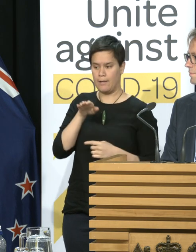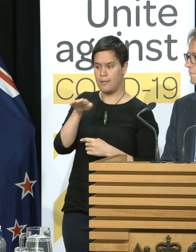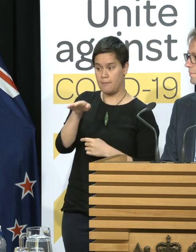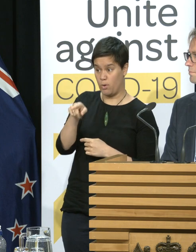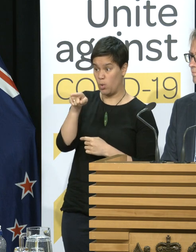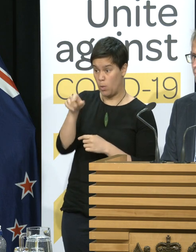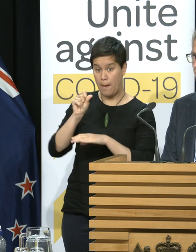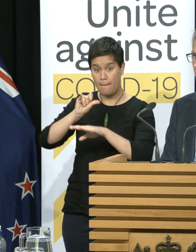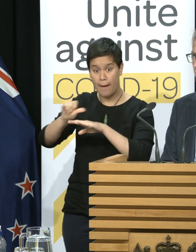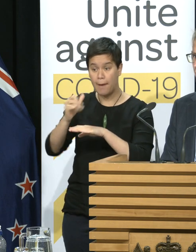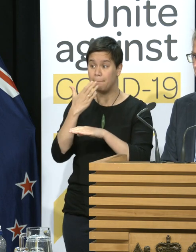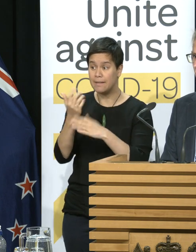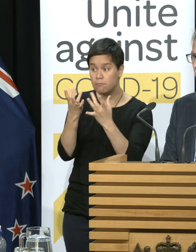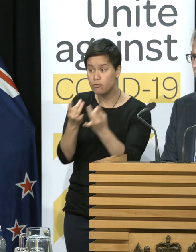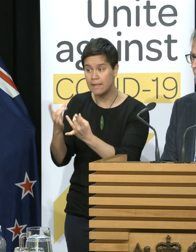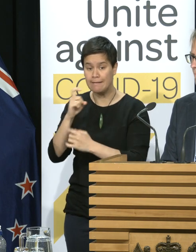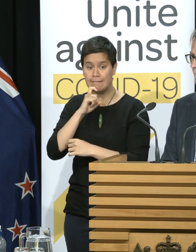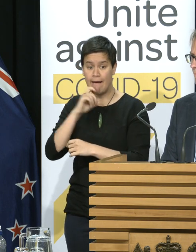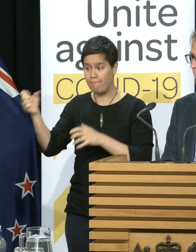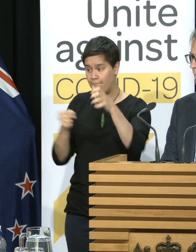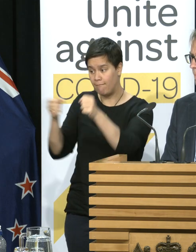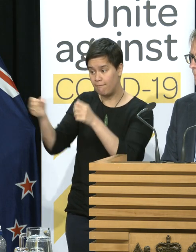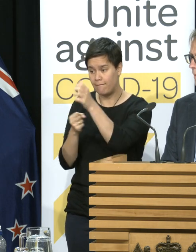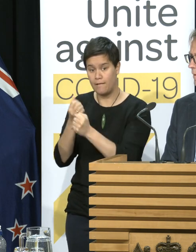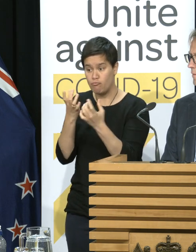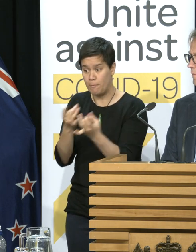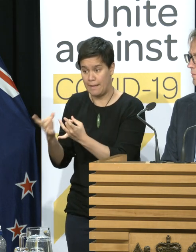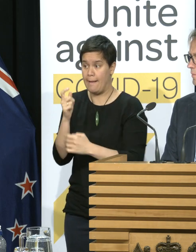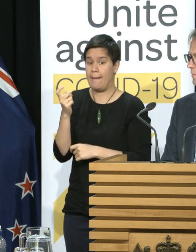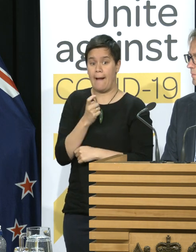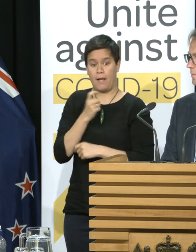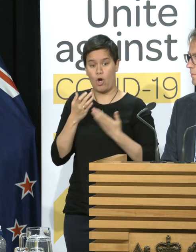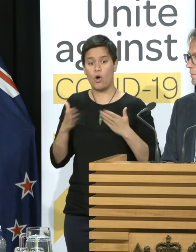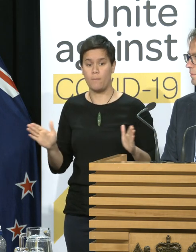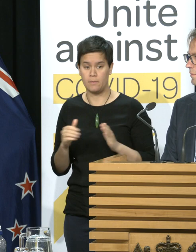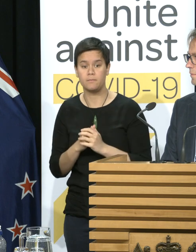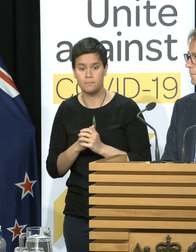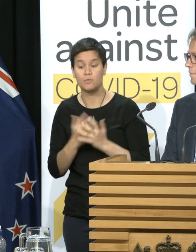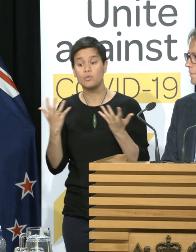And then of course we've still been working through those final details so that when we do open up we can